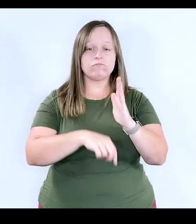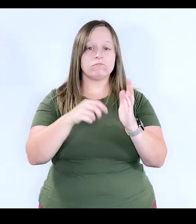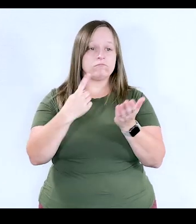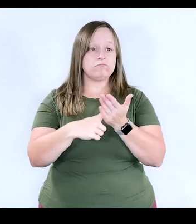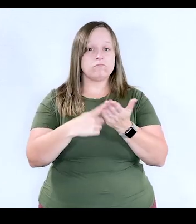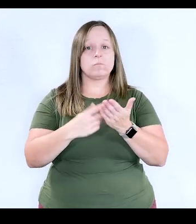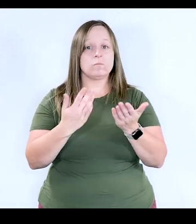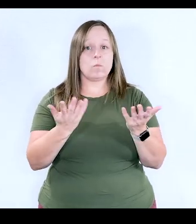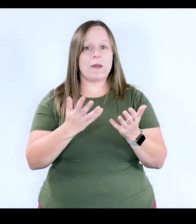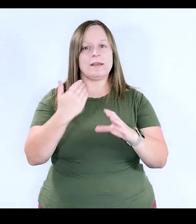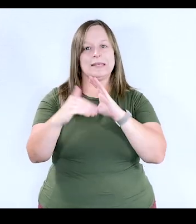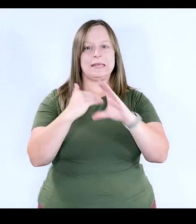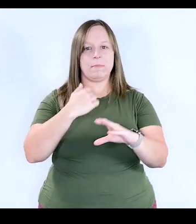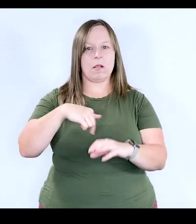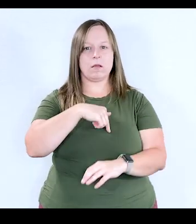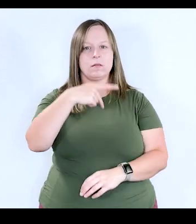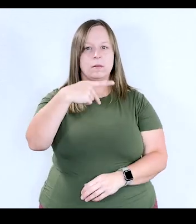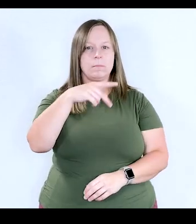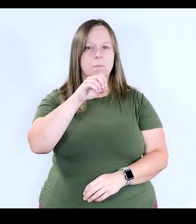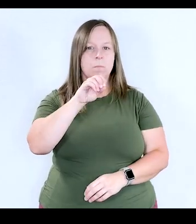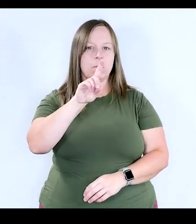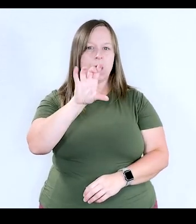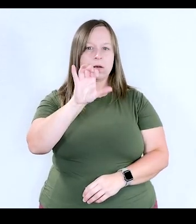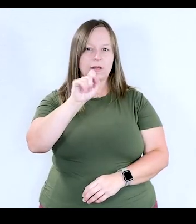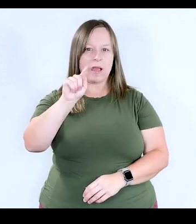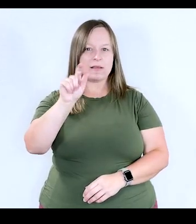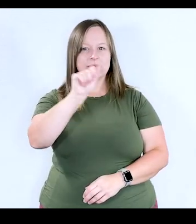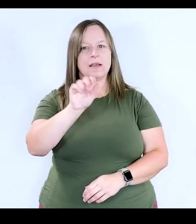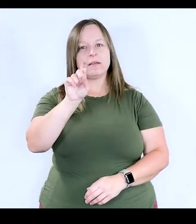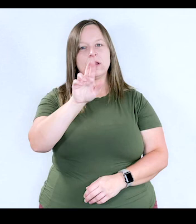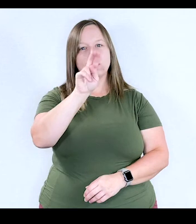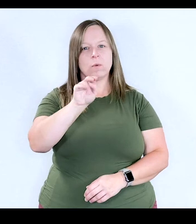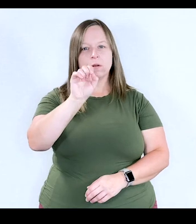us to discuss, please email podcast@drny.org